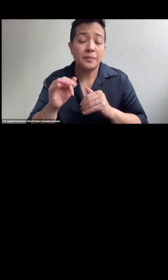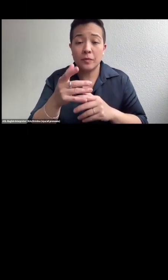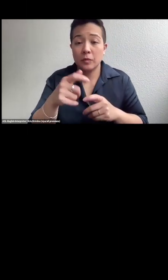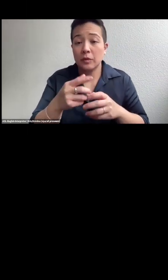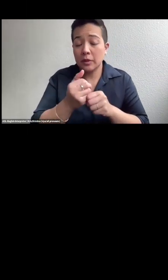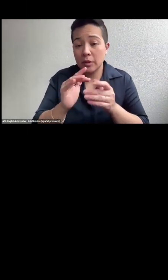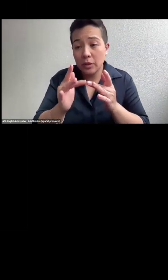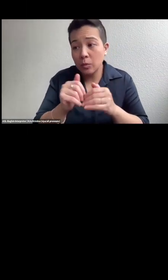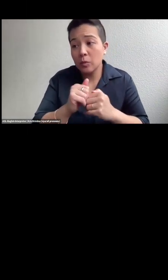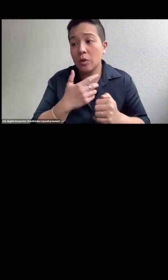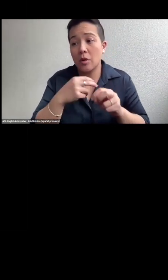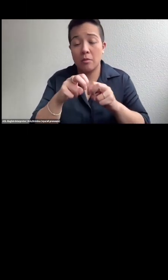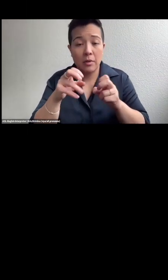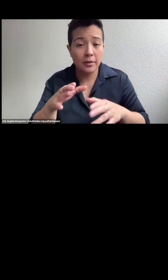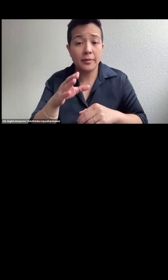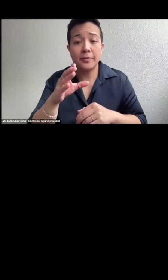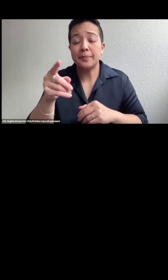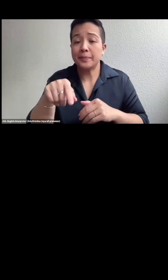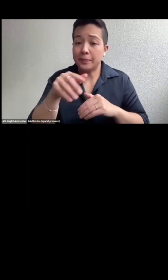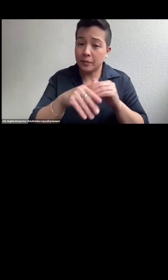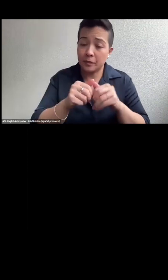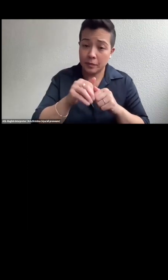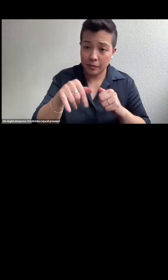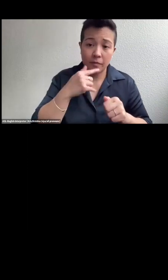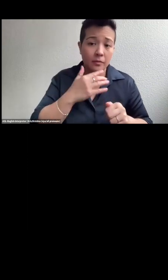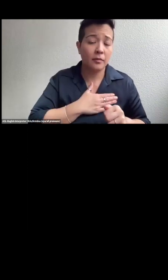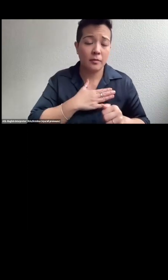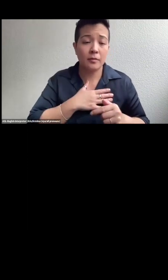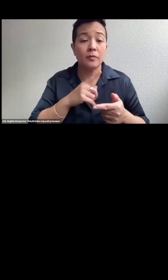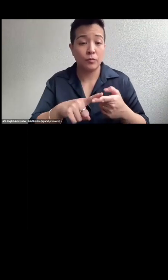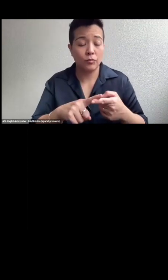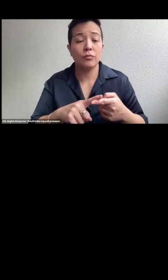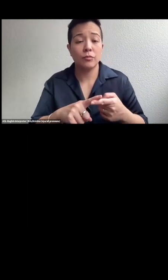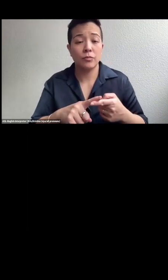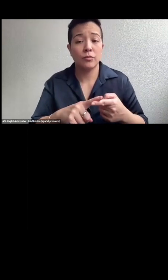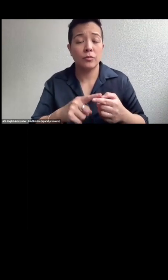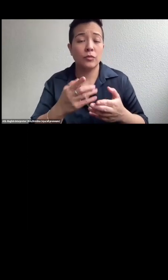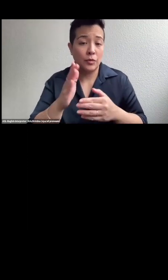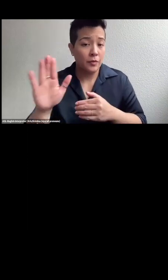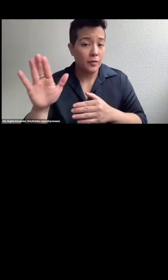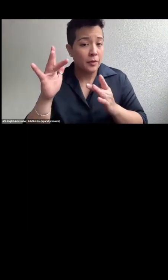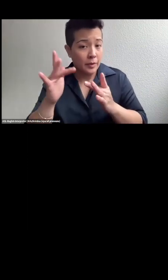with our panelists and they're comfortable with that, I will be happy to share their contact information.